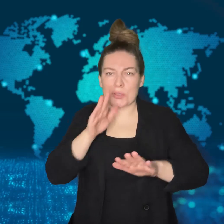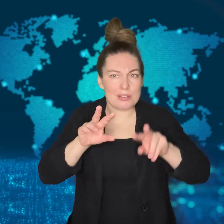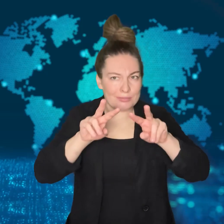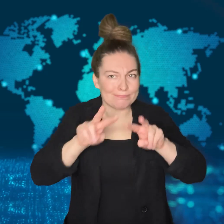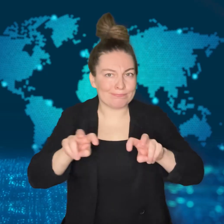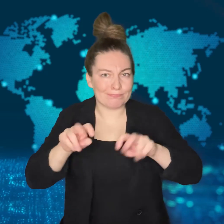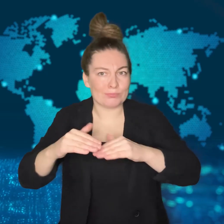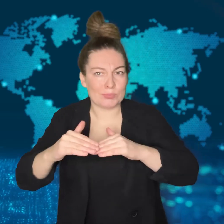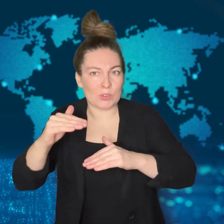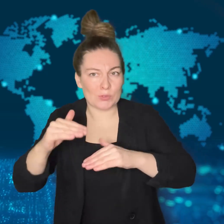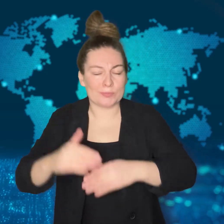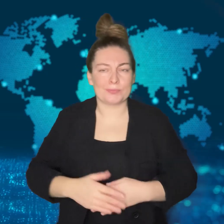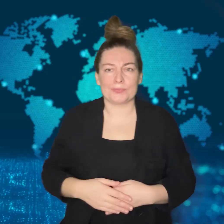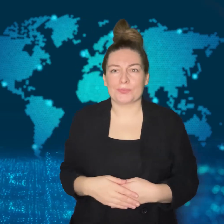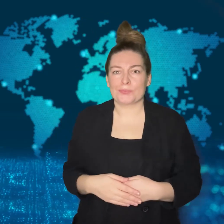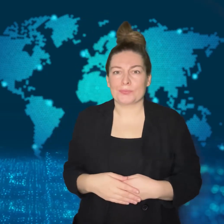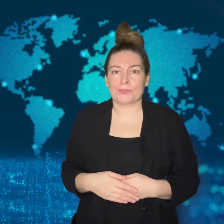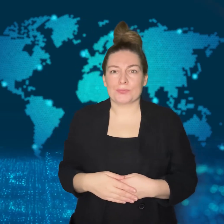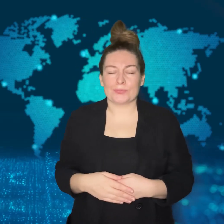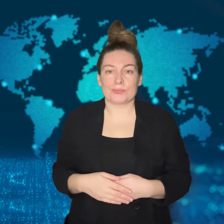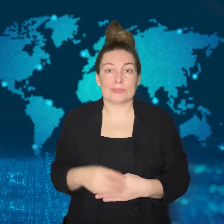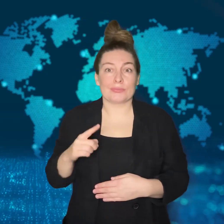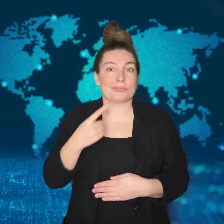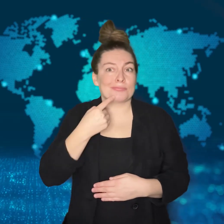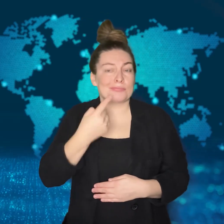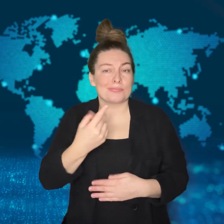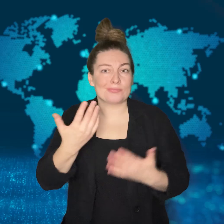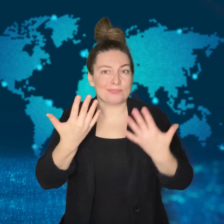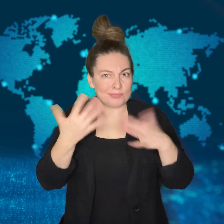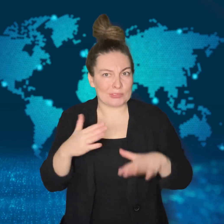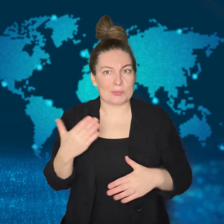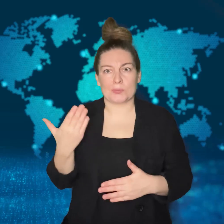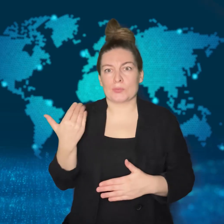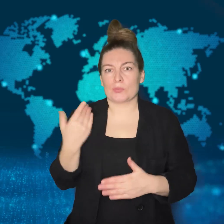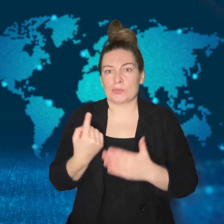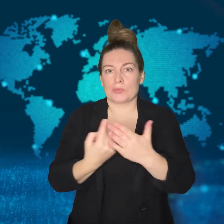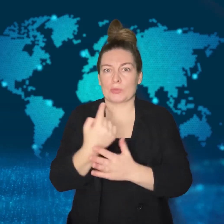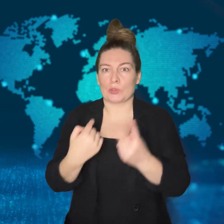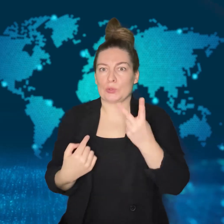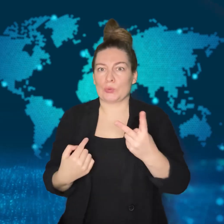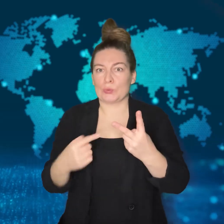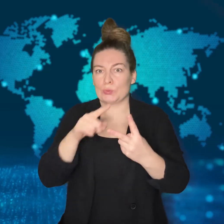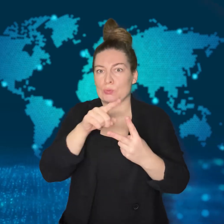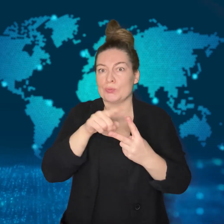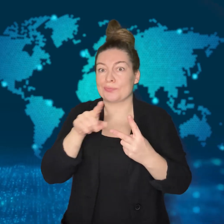has announced a new force that will investigate incidents of